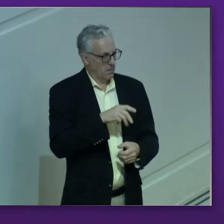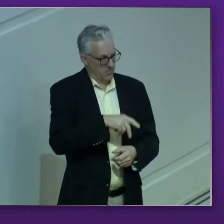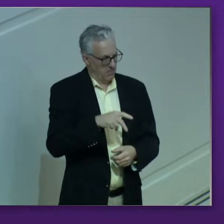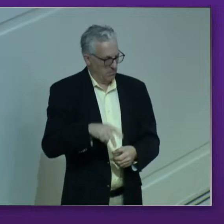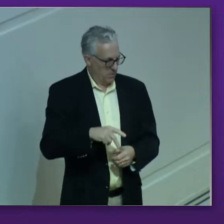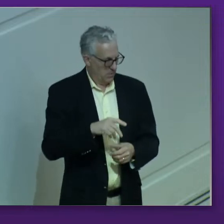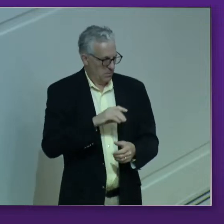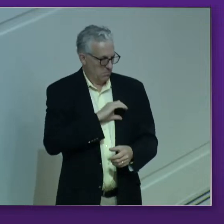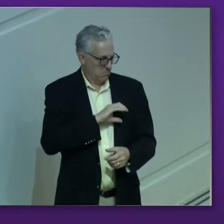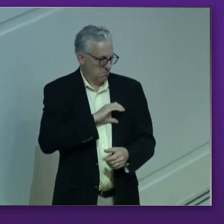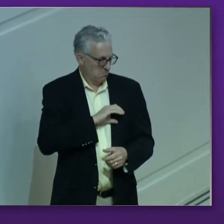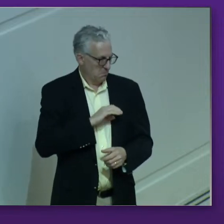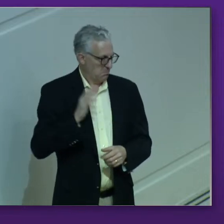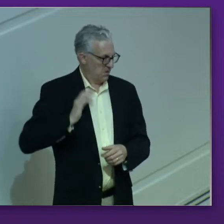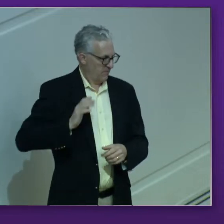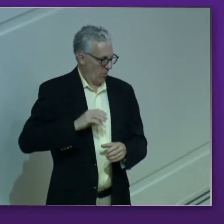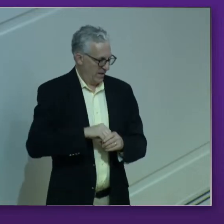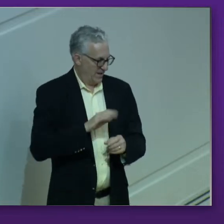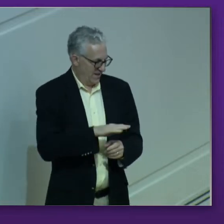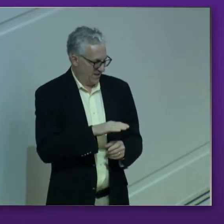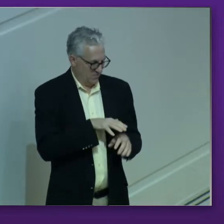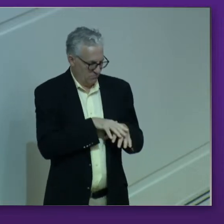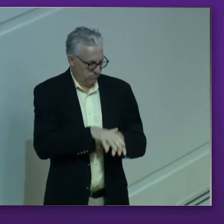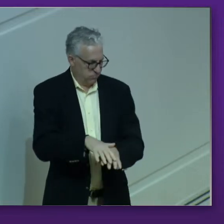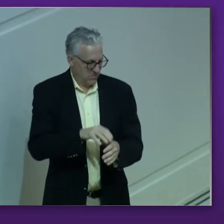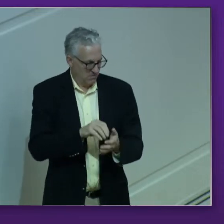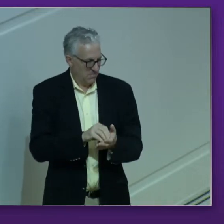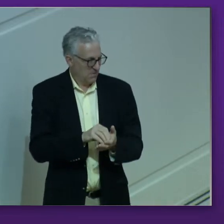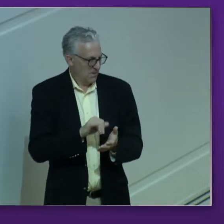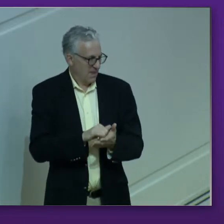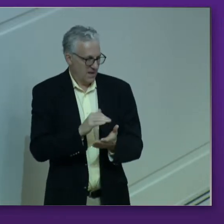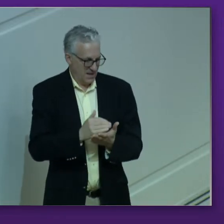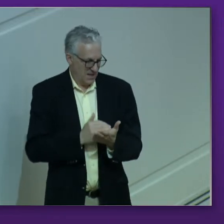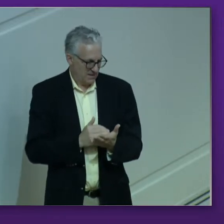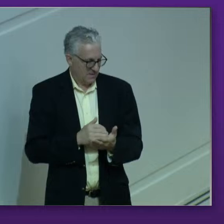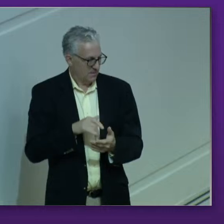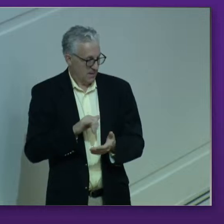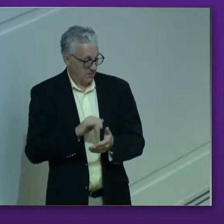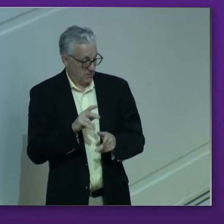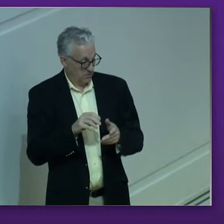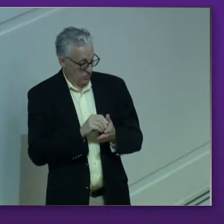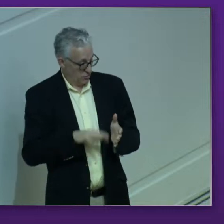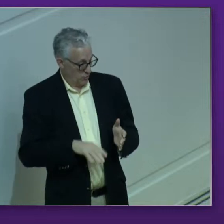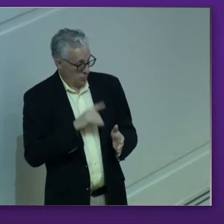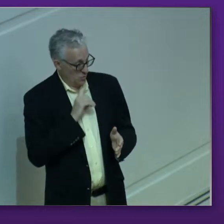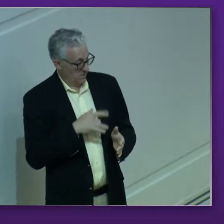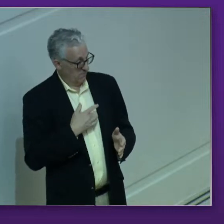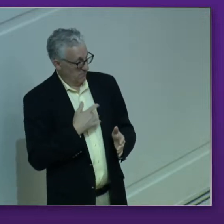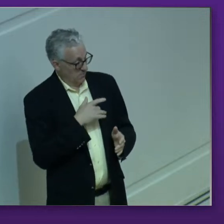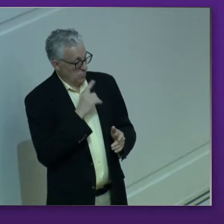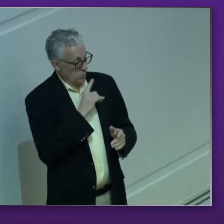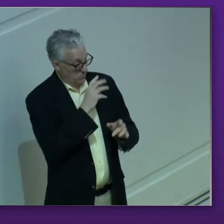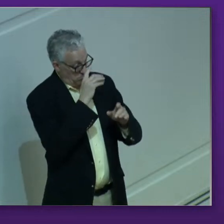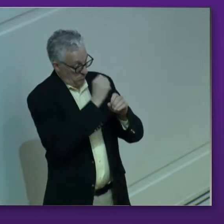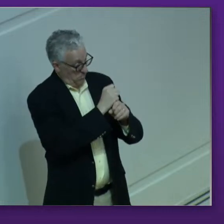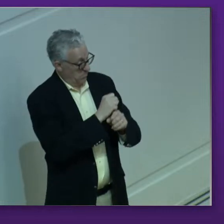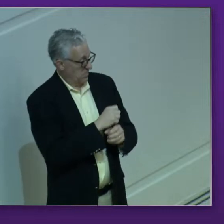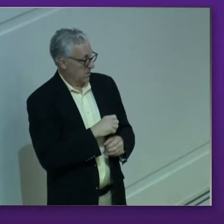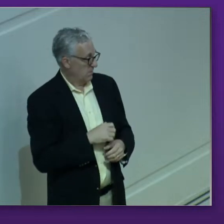APPLICATION IN THE CRIMINAL JUSTICE FIELD STRENGTH . [LISTING NAMES] BRINGS AN AUTHENTIC RETAILING OF HIS OWN